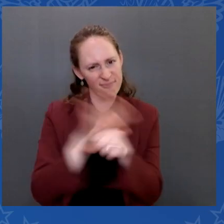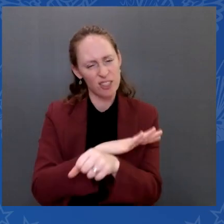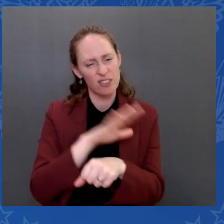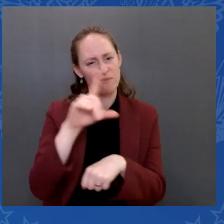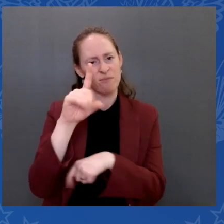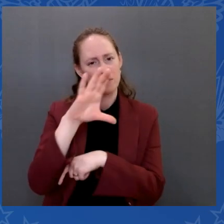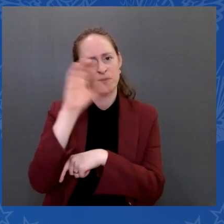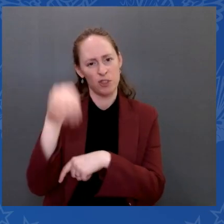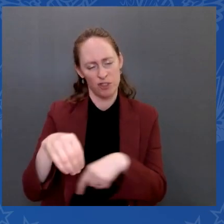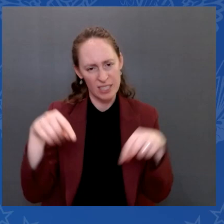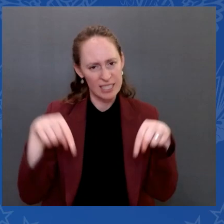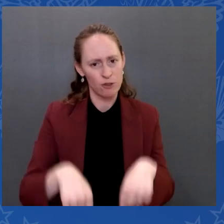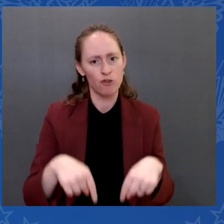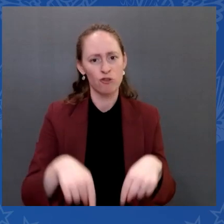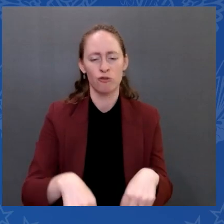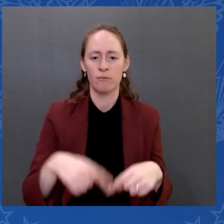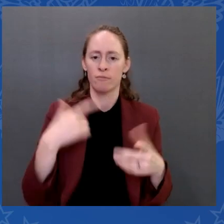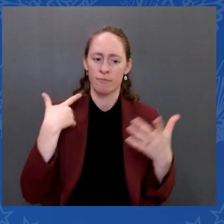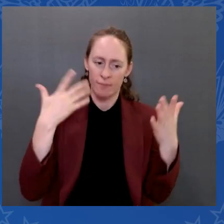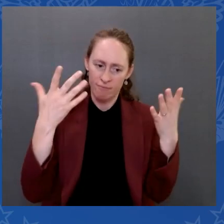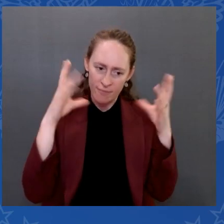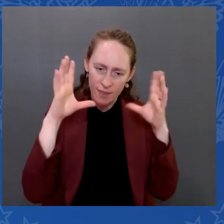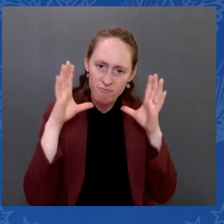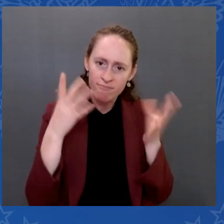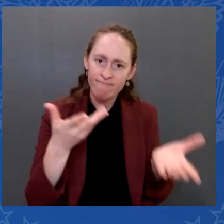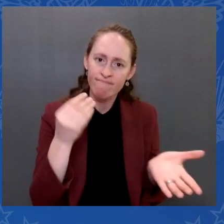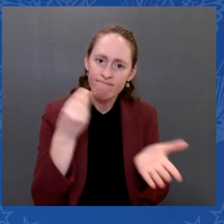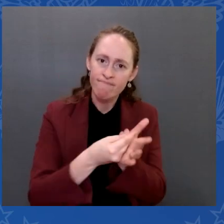And we need Congress to act so we send a clear signal